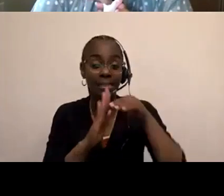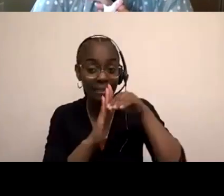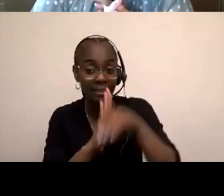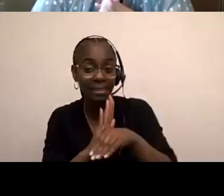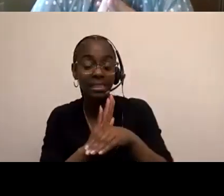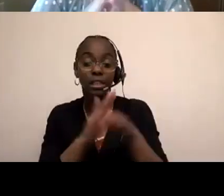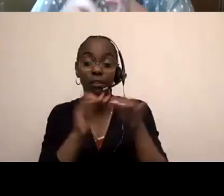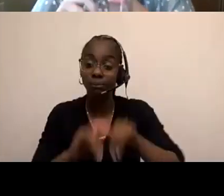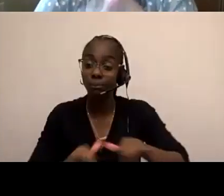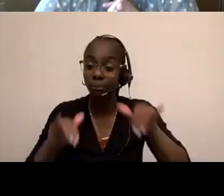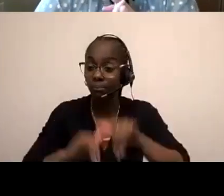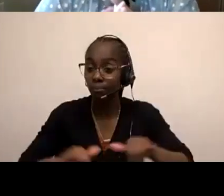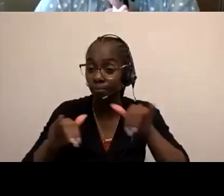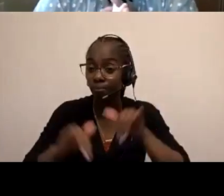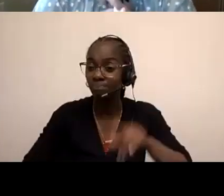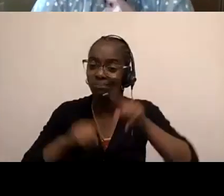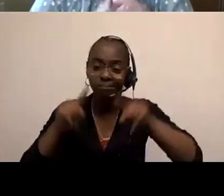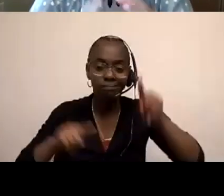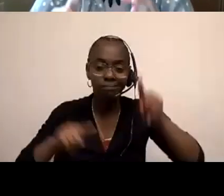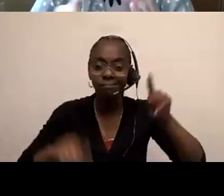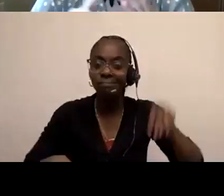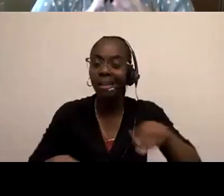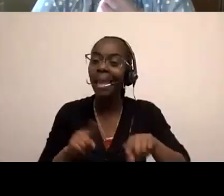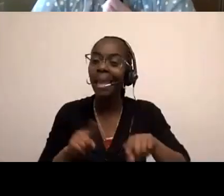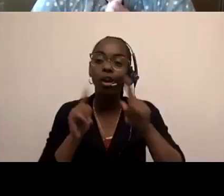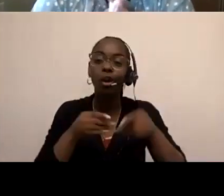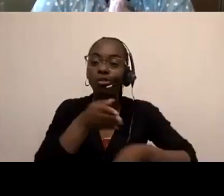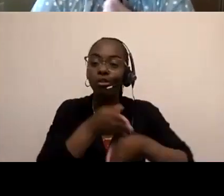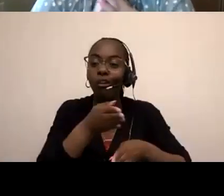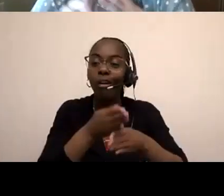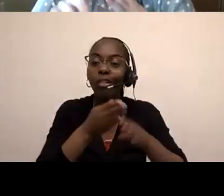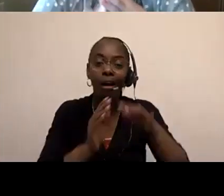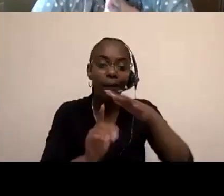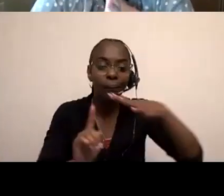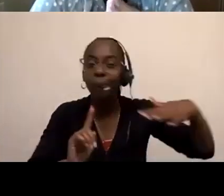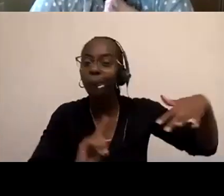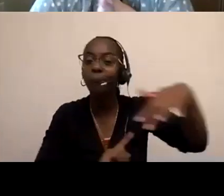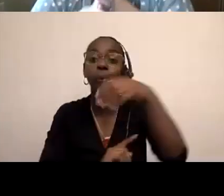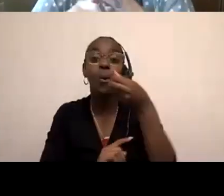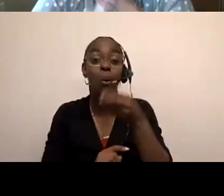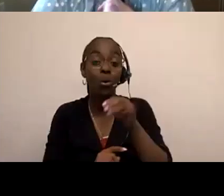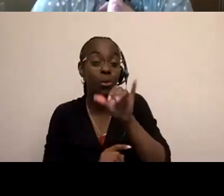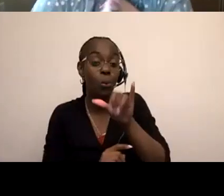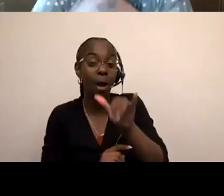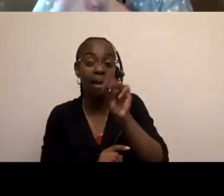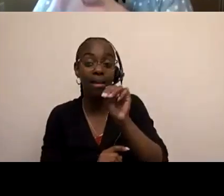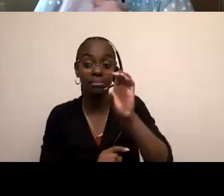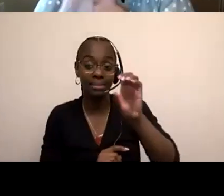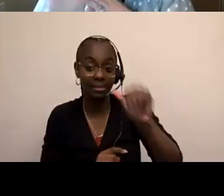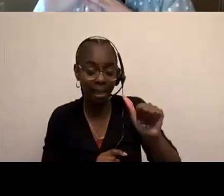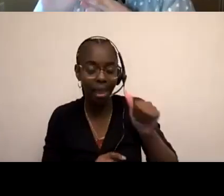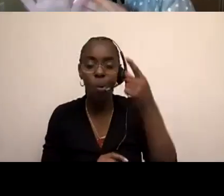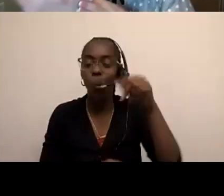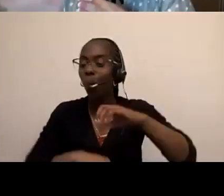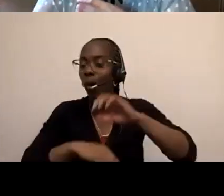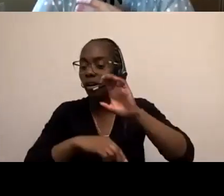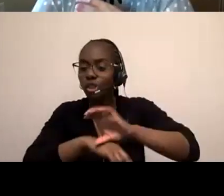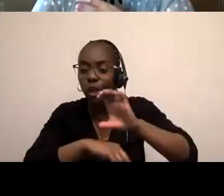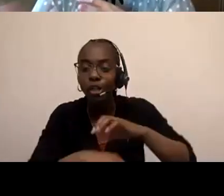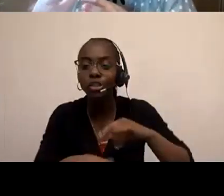THEY ARE NOT GETTING TO GO FO THE SOCCER FIELD OR YMCA OR CHURCH OR WHEREVER THEY NORMALLY GO